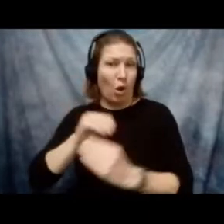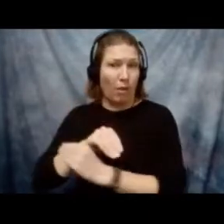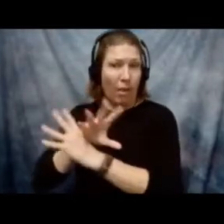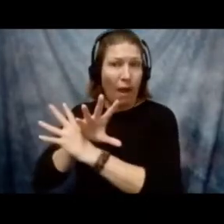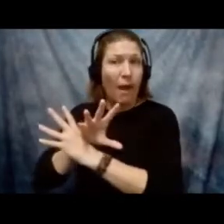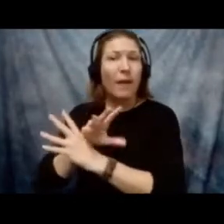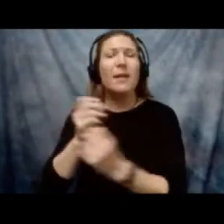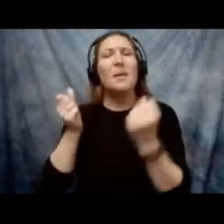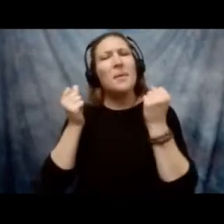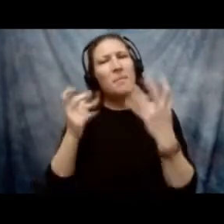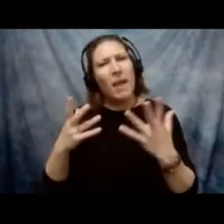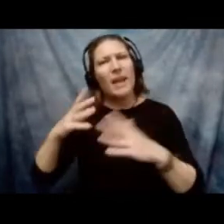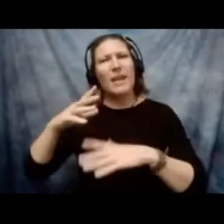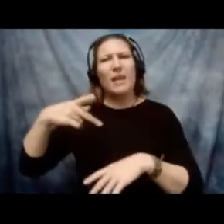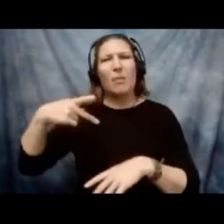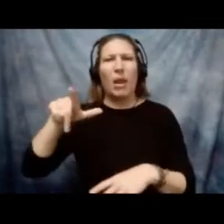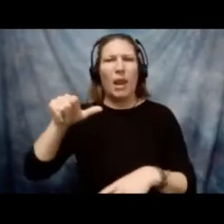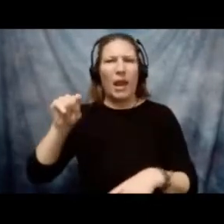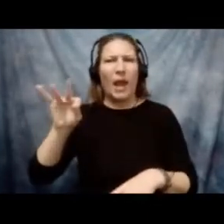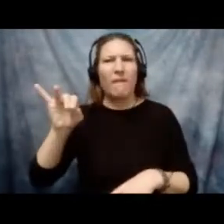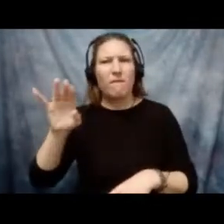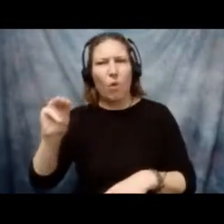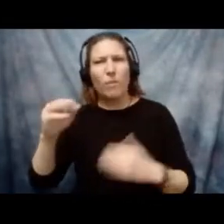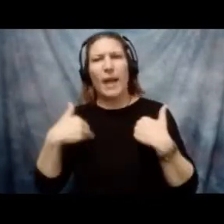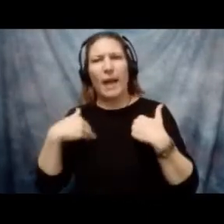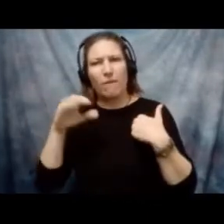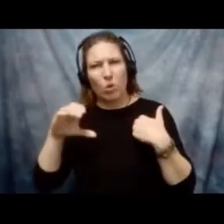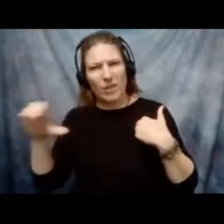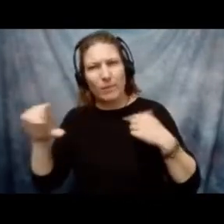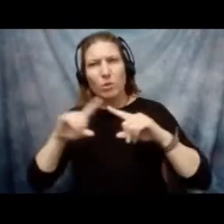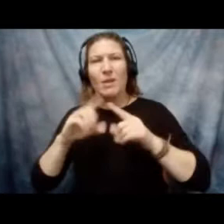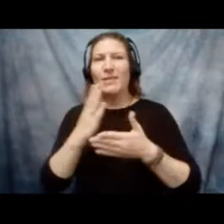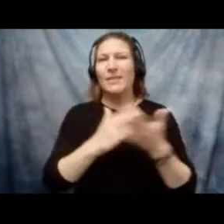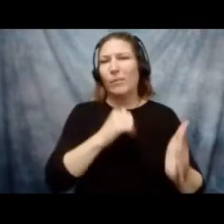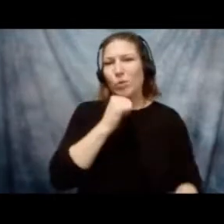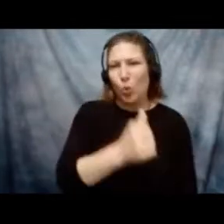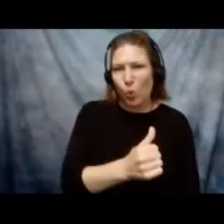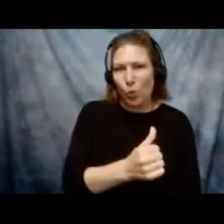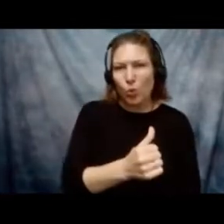but some people or some platforms don't have it yet so i just like to have it on as a default